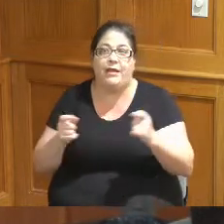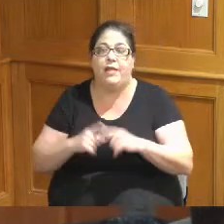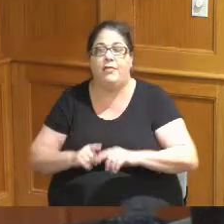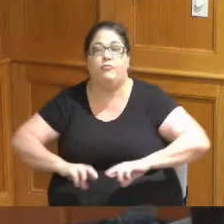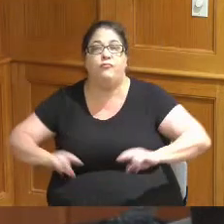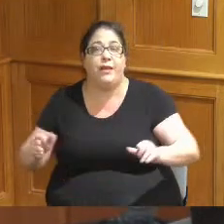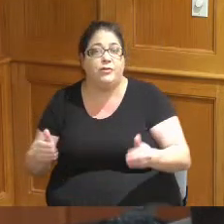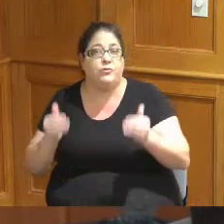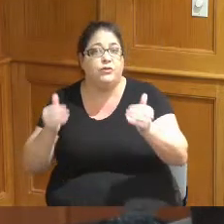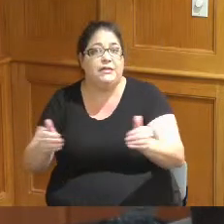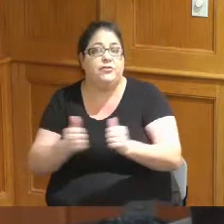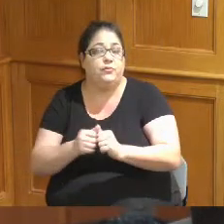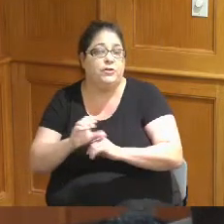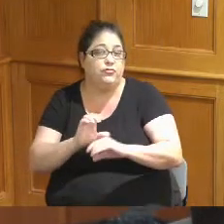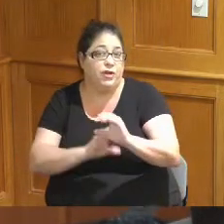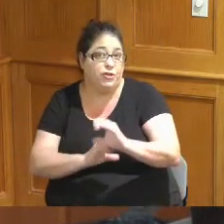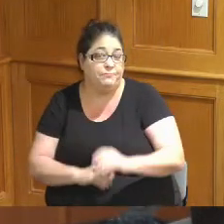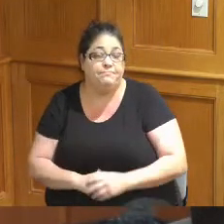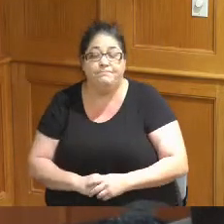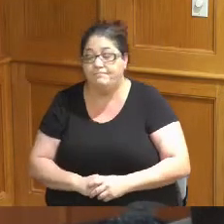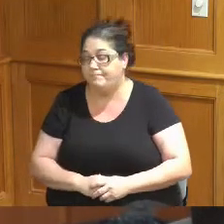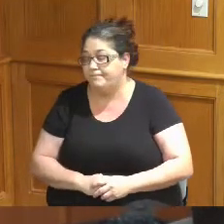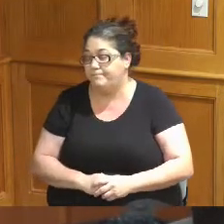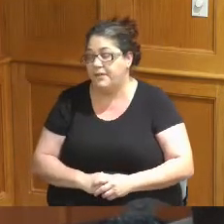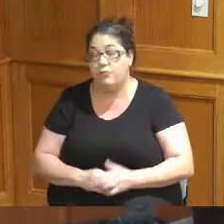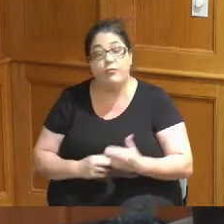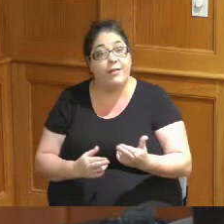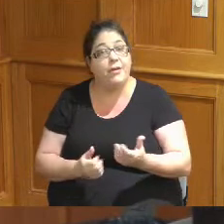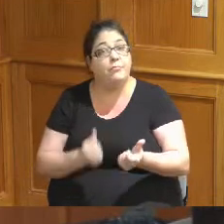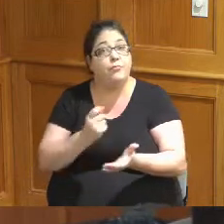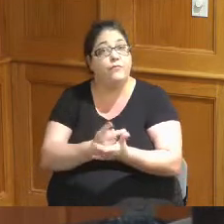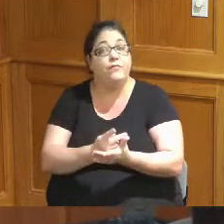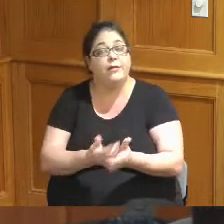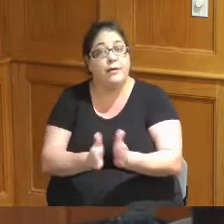to Construction with that we recommend approval take any questions at this time